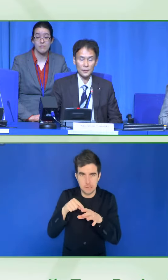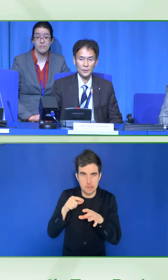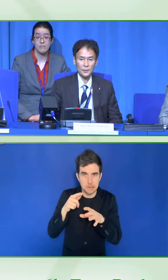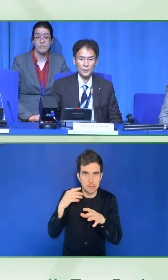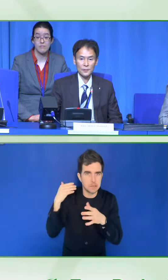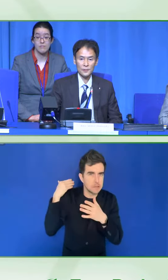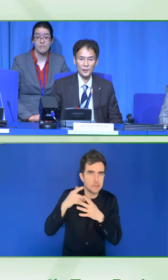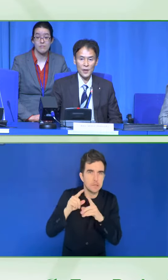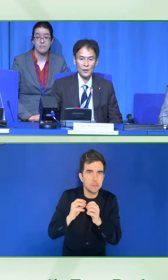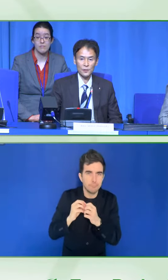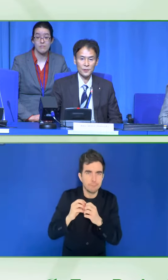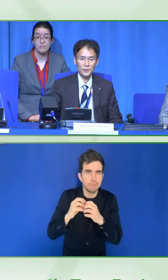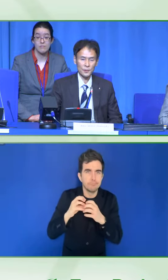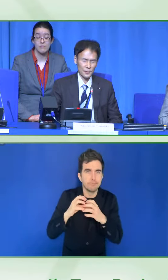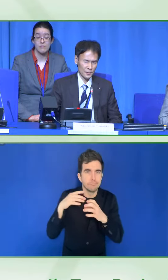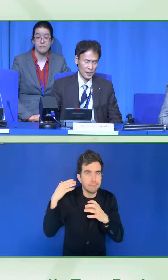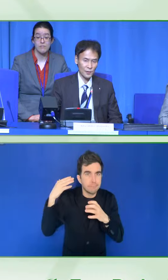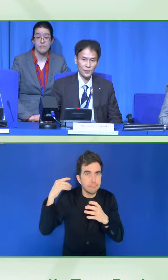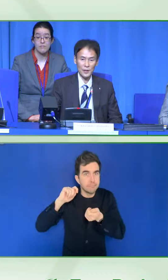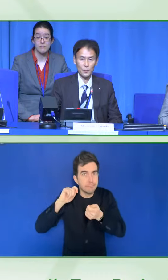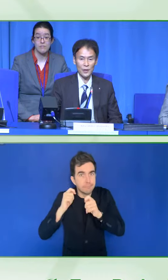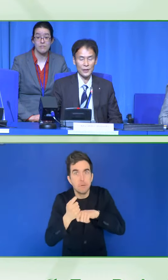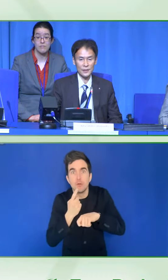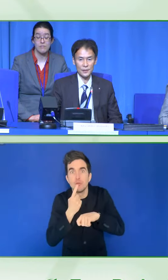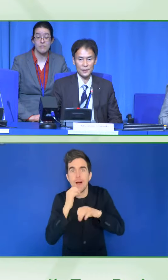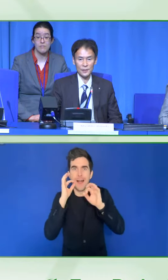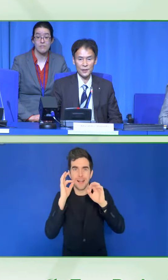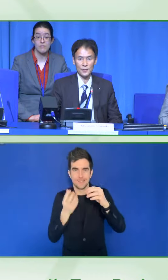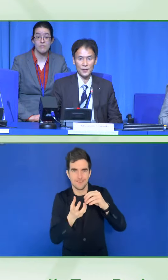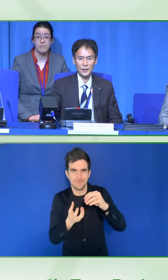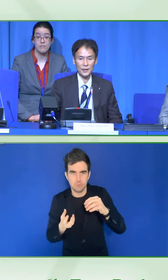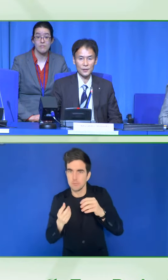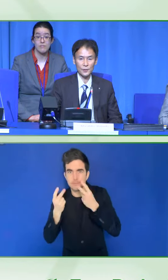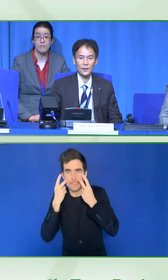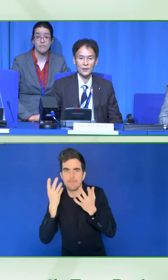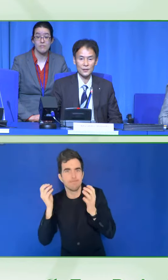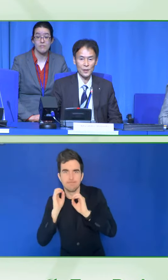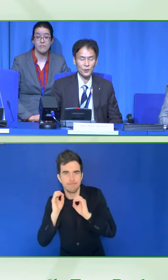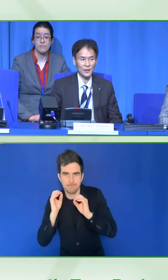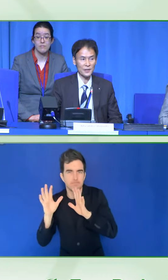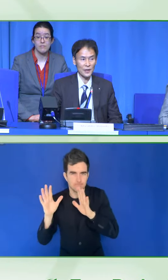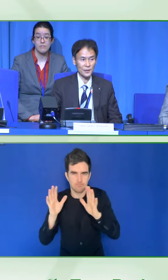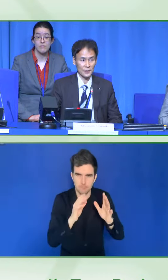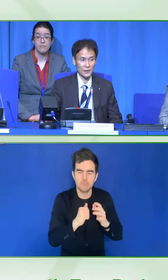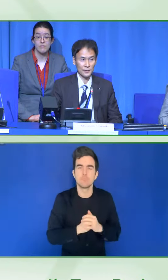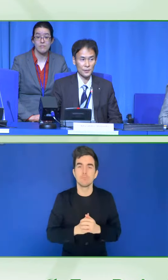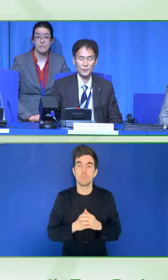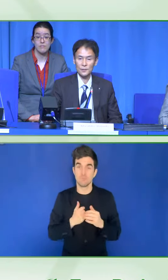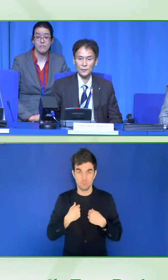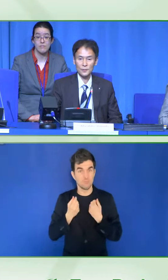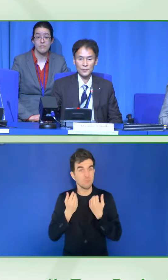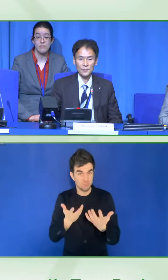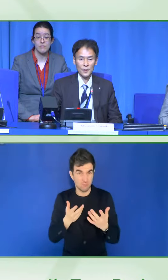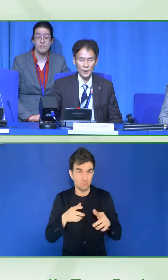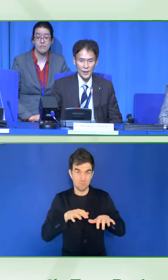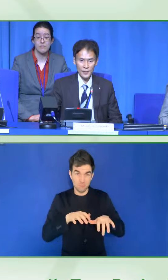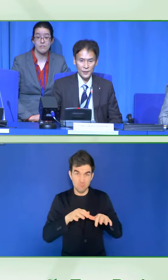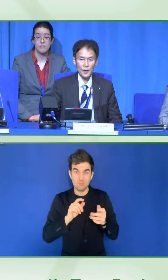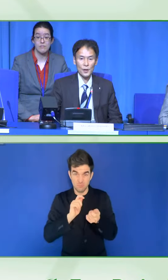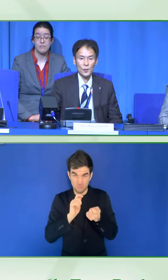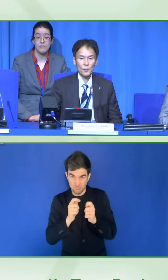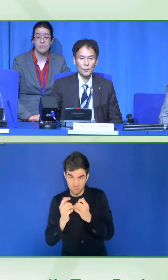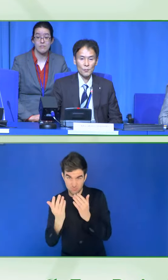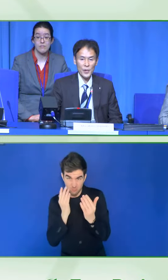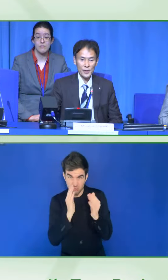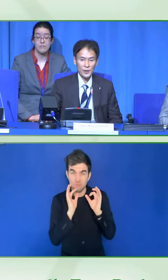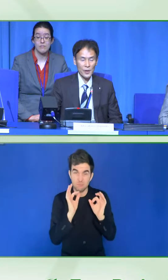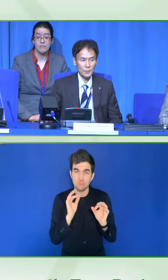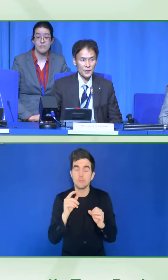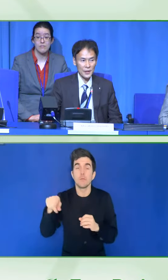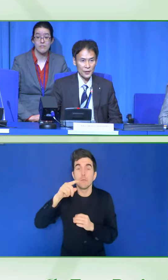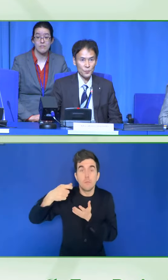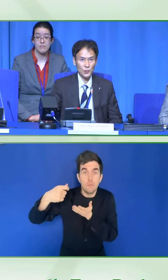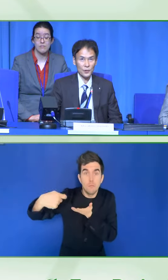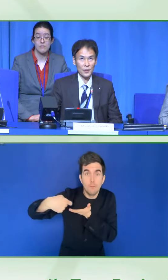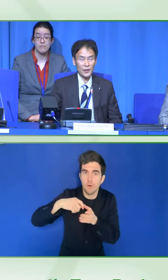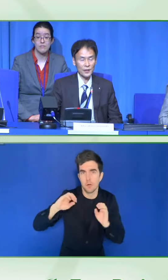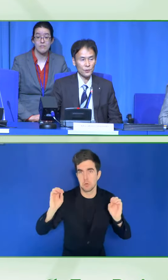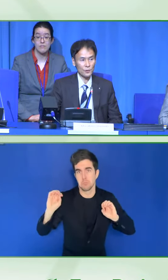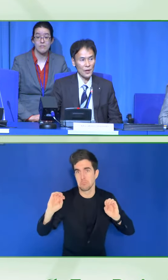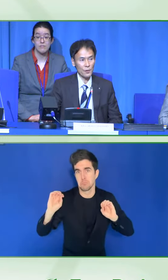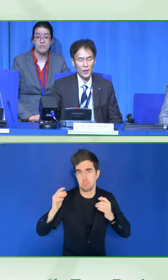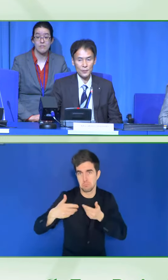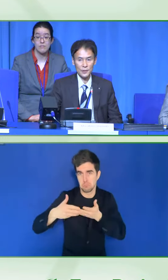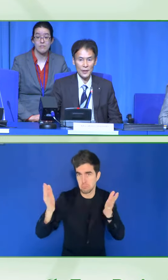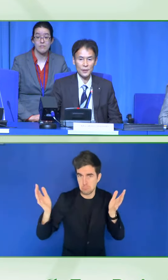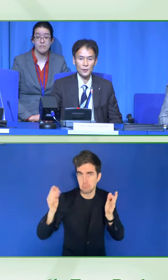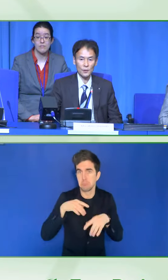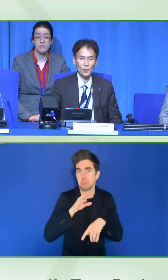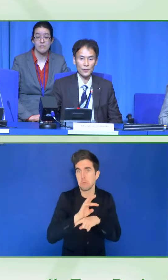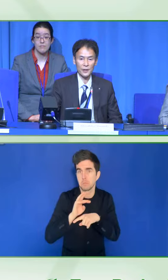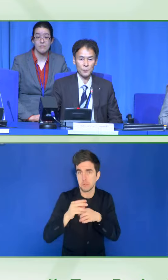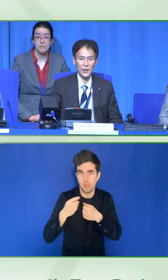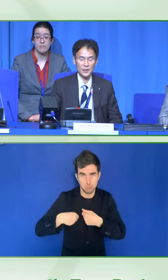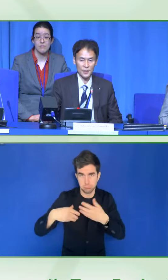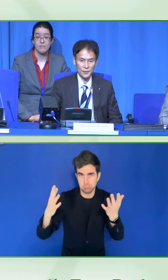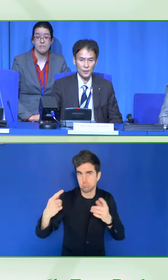But it is difficult for colourblind people to get information from these images.